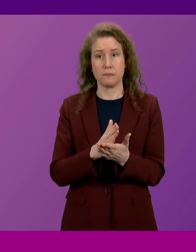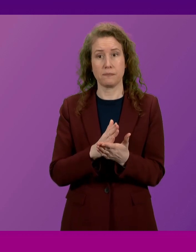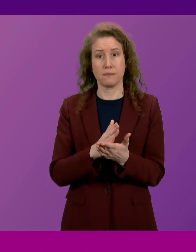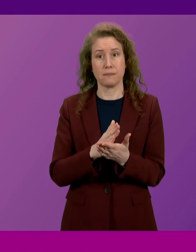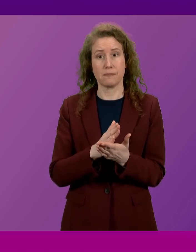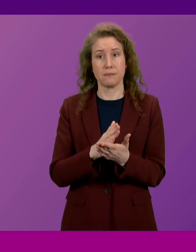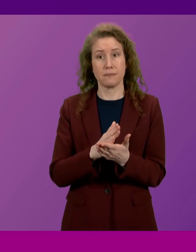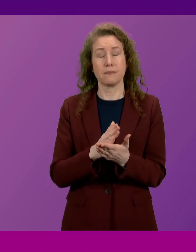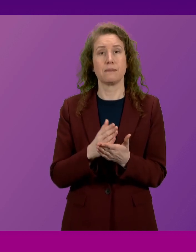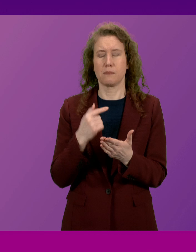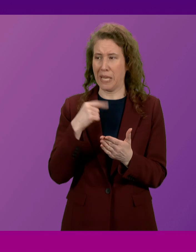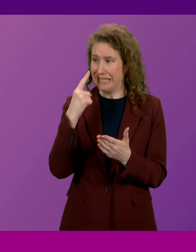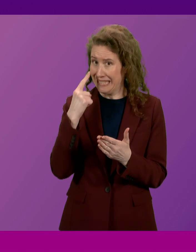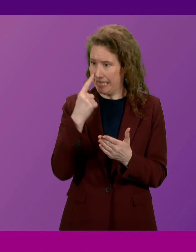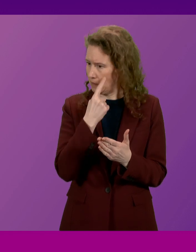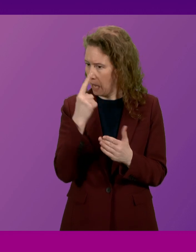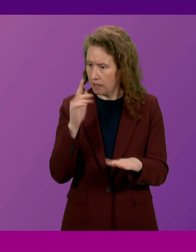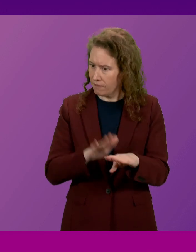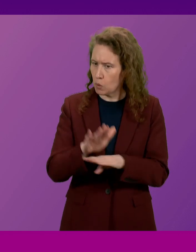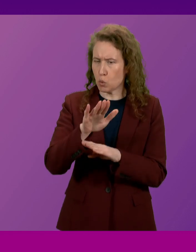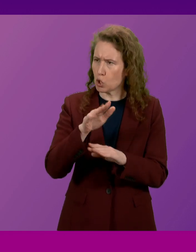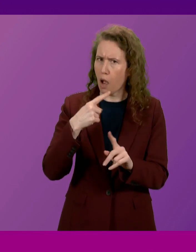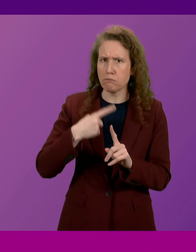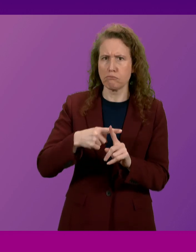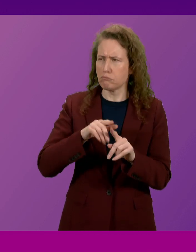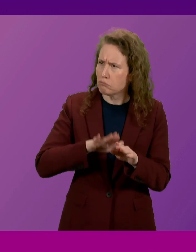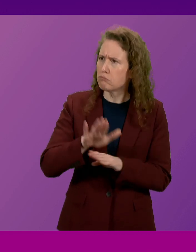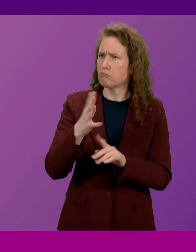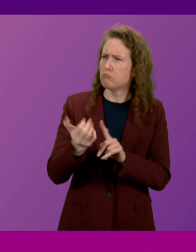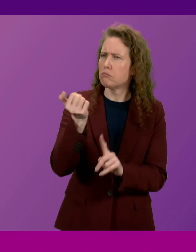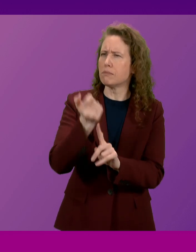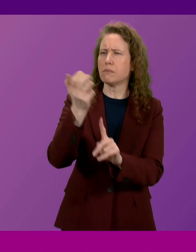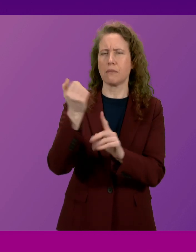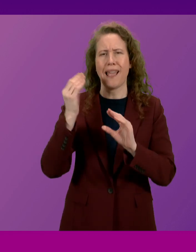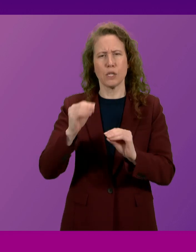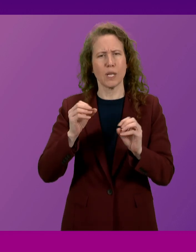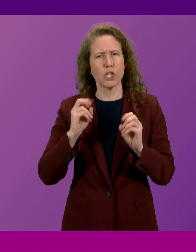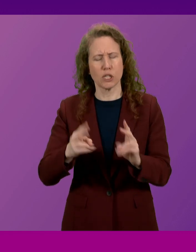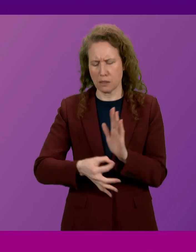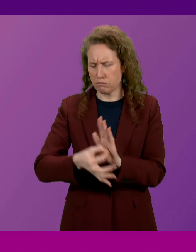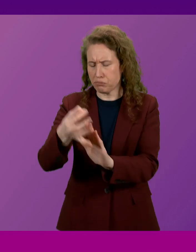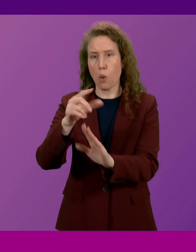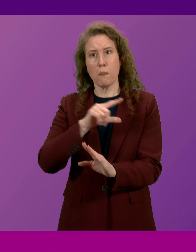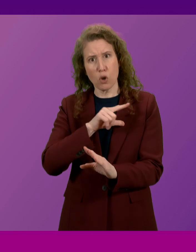we see clear signs about the future performance of the education system: we have a record-low